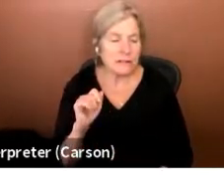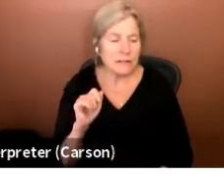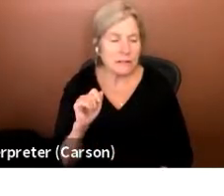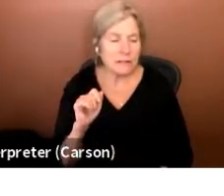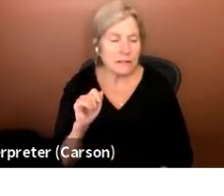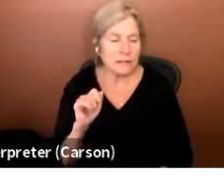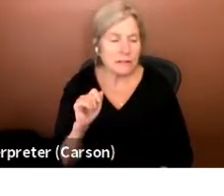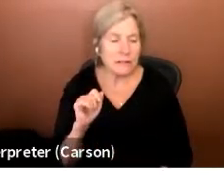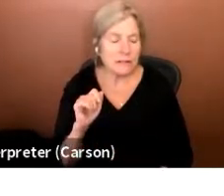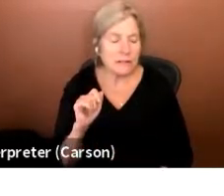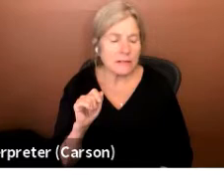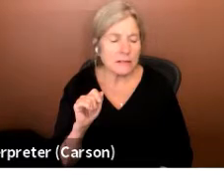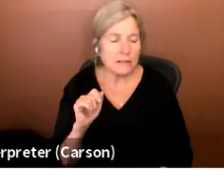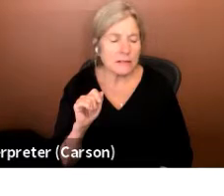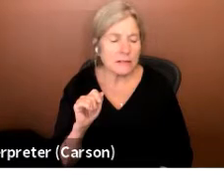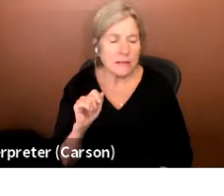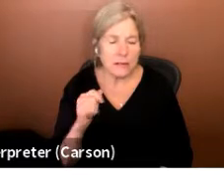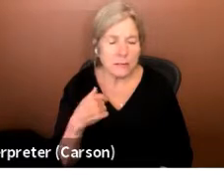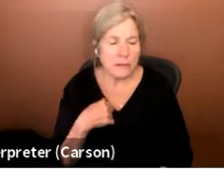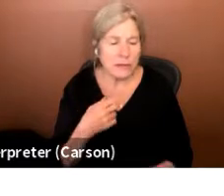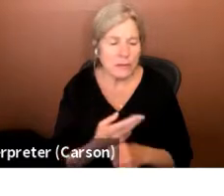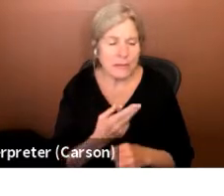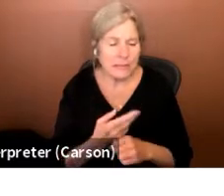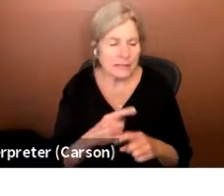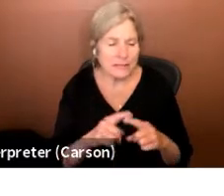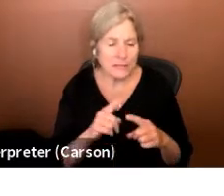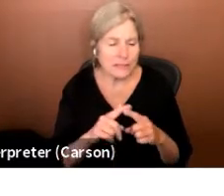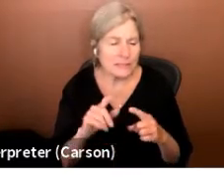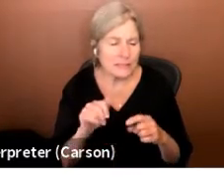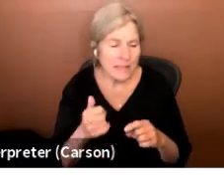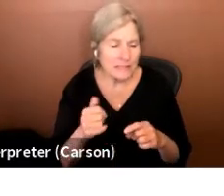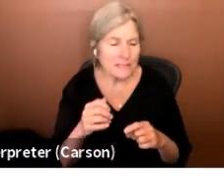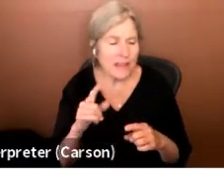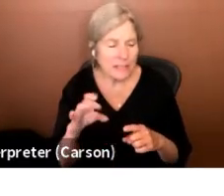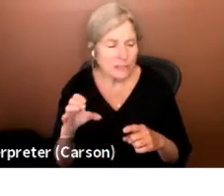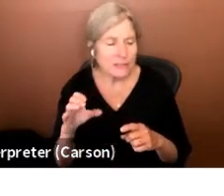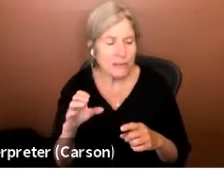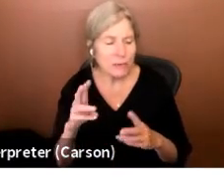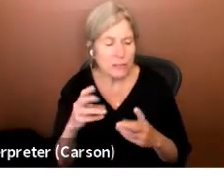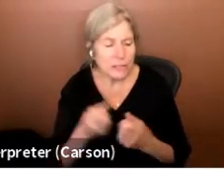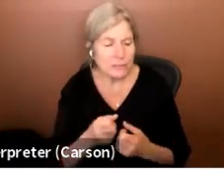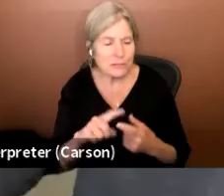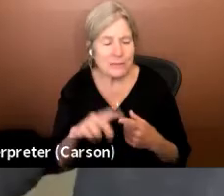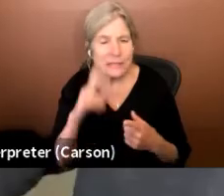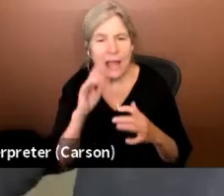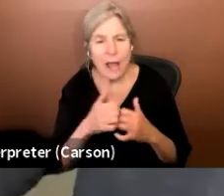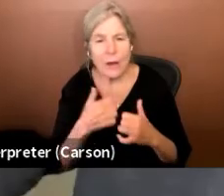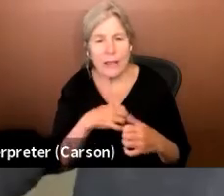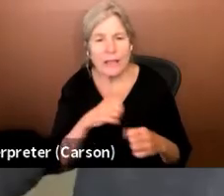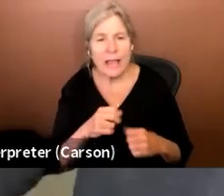workshops in different countries. Different people to see how we can build on the spot